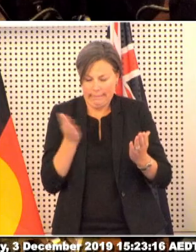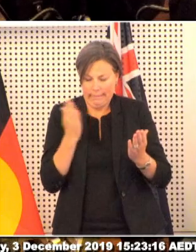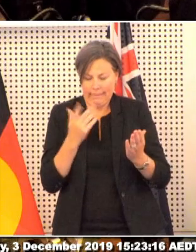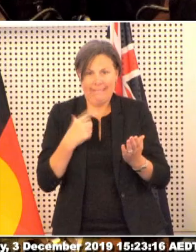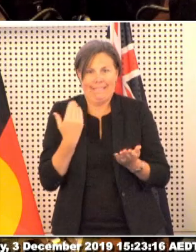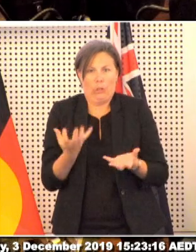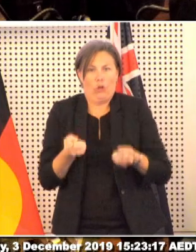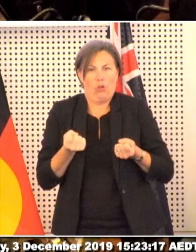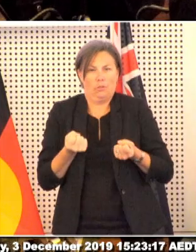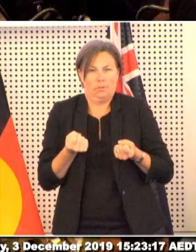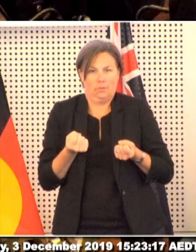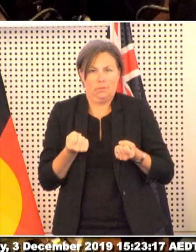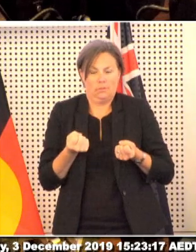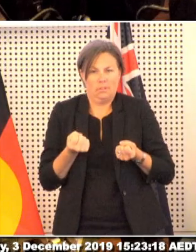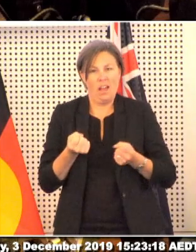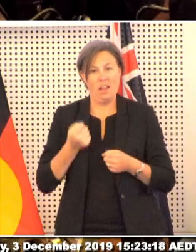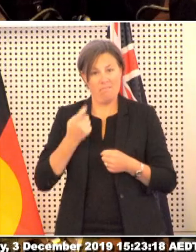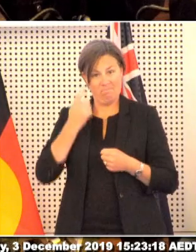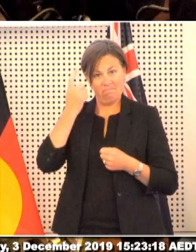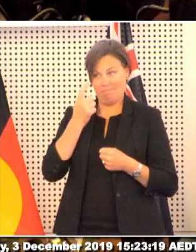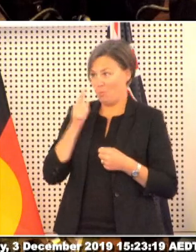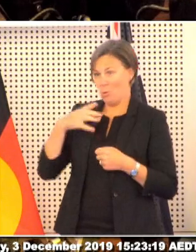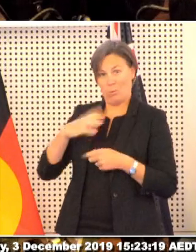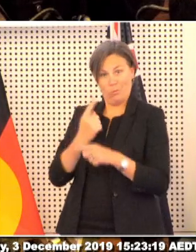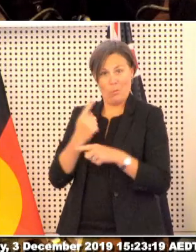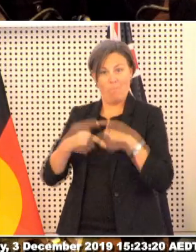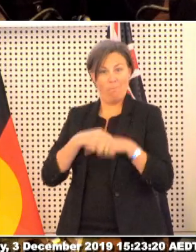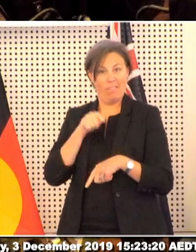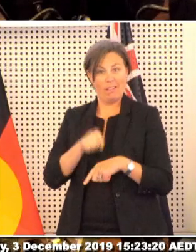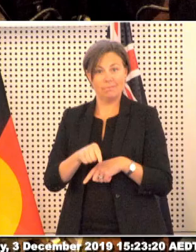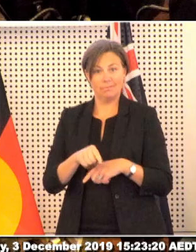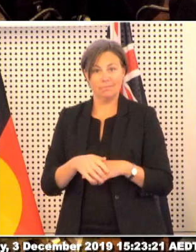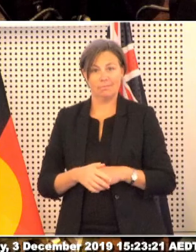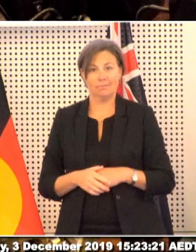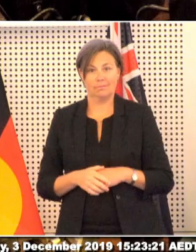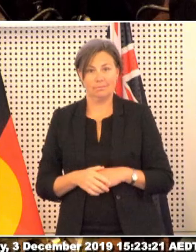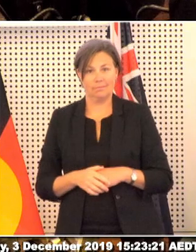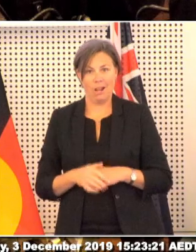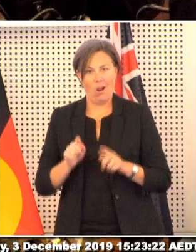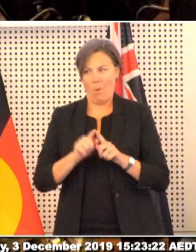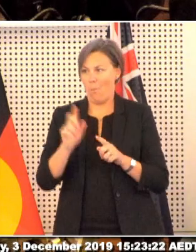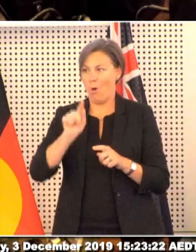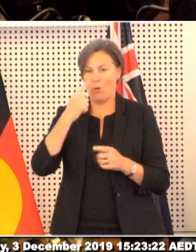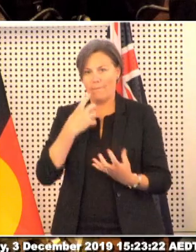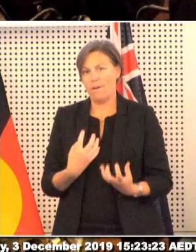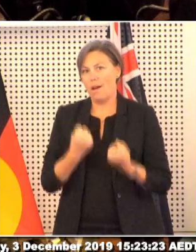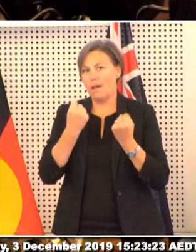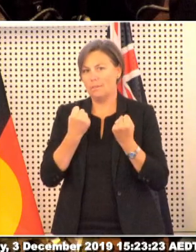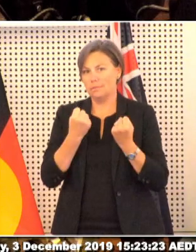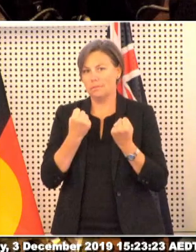Is this something that you would like to talk to the Royal Commission about in terms of the findings that form the basis for this report?